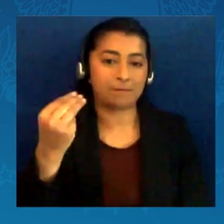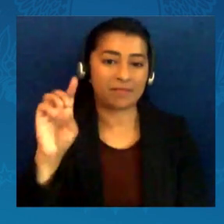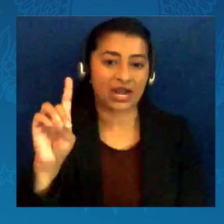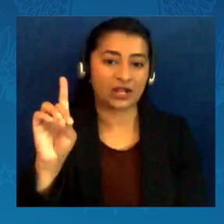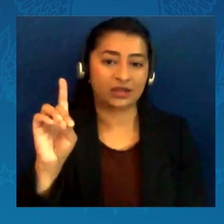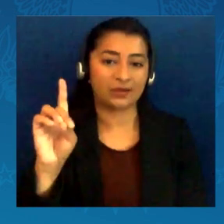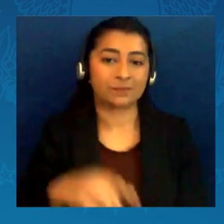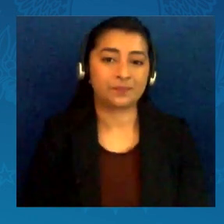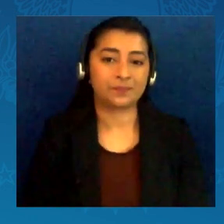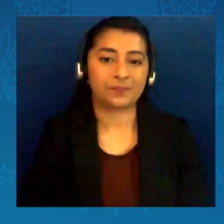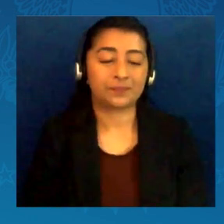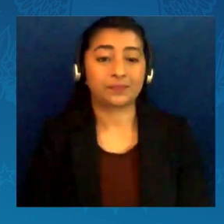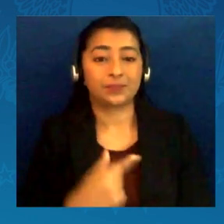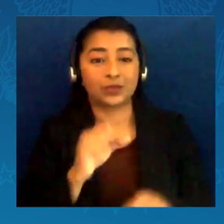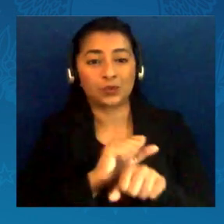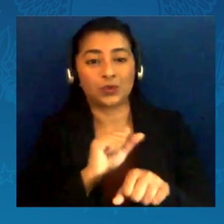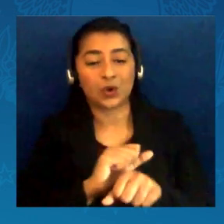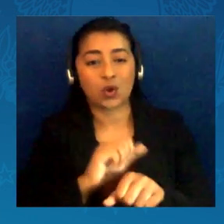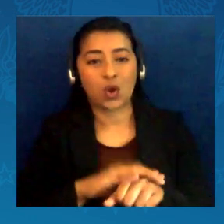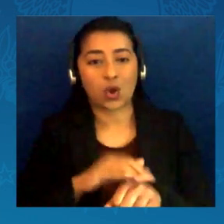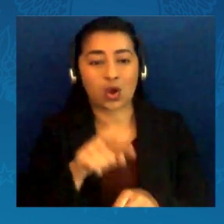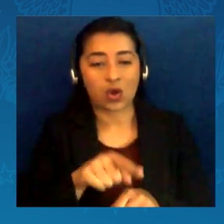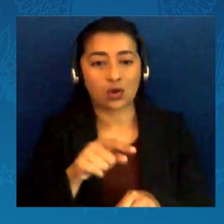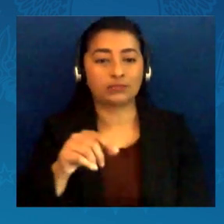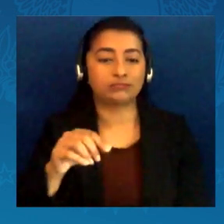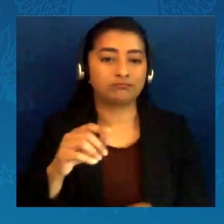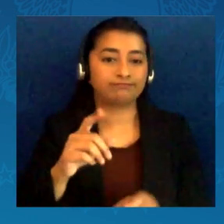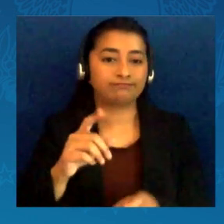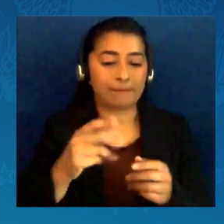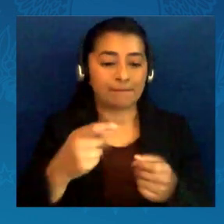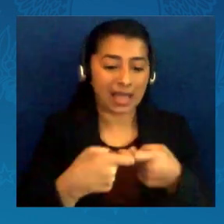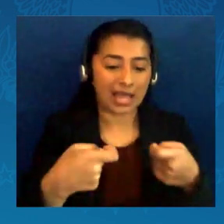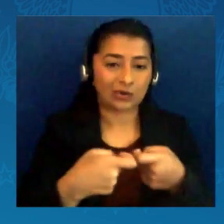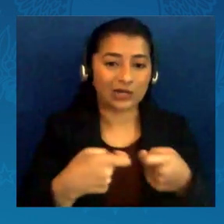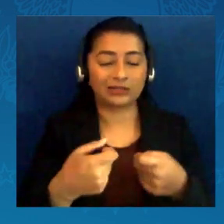take an alpha photovoltaic batteries, essentially trying to take these radioactive isotopes